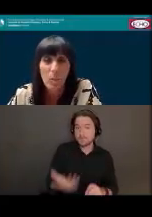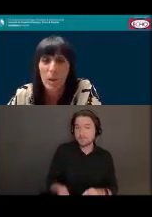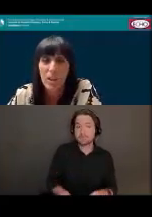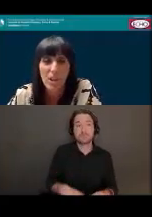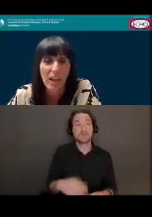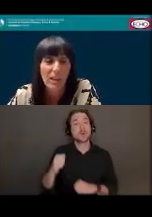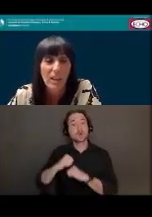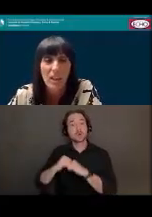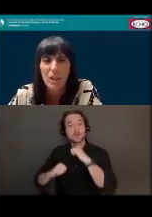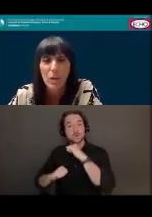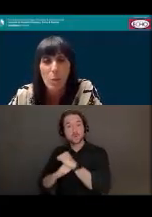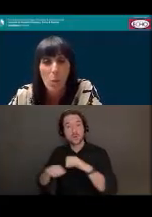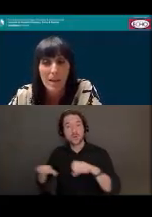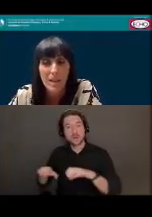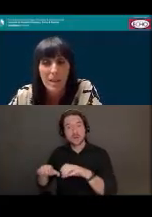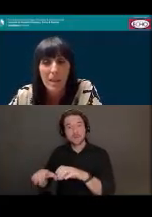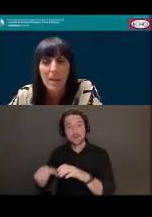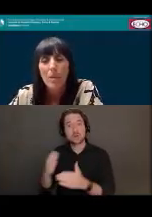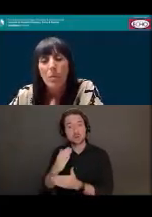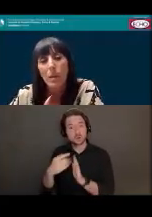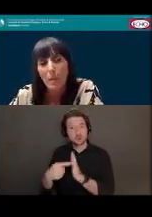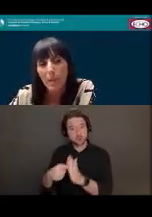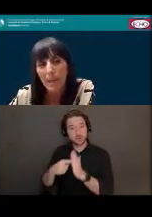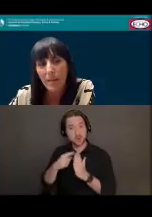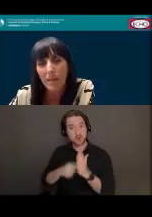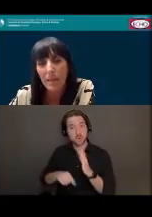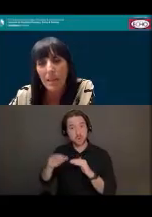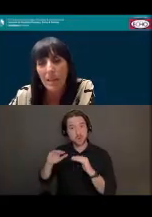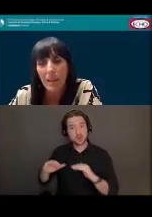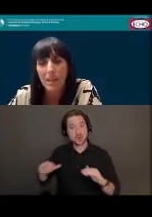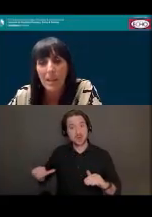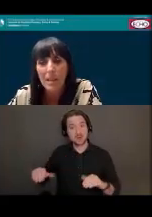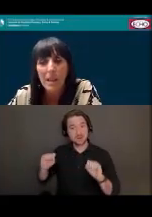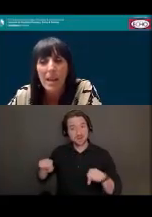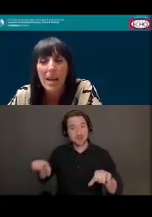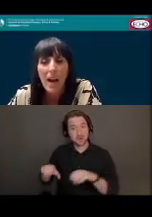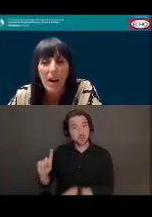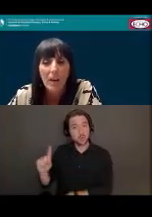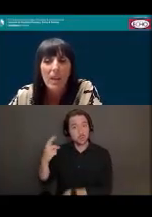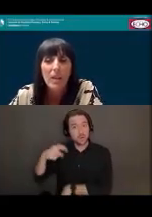what a child can do once, where play really tells us how they